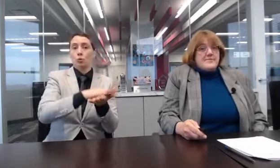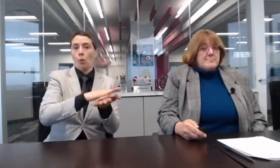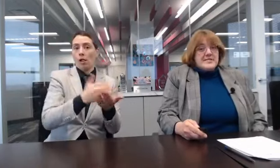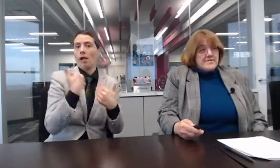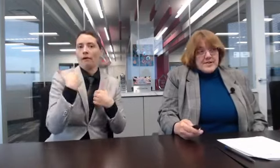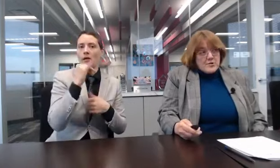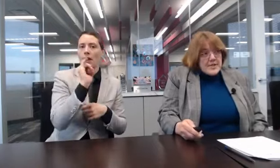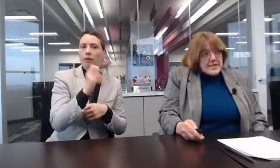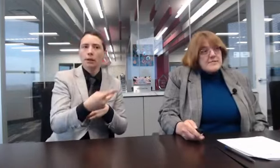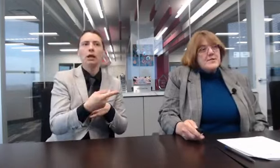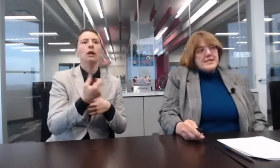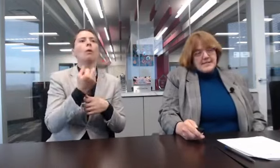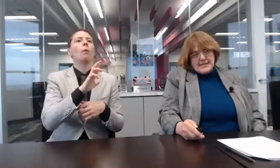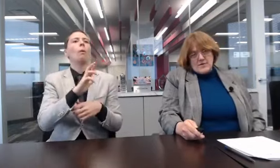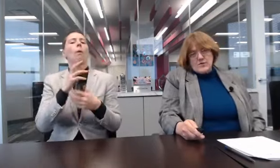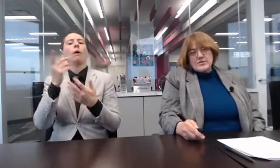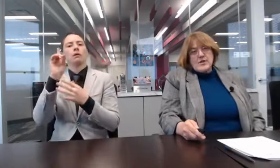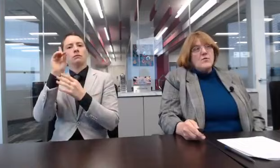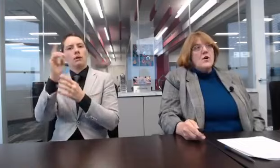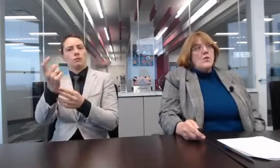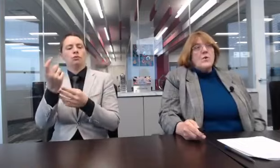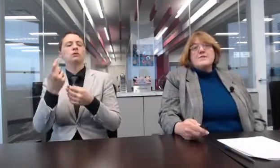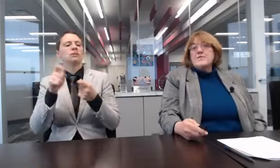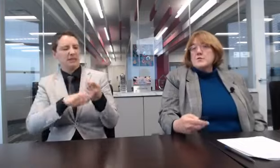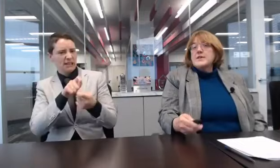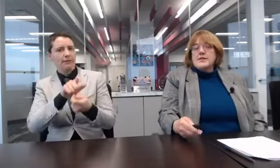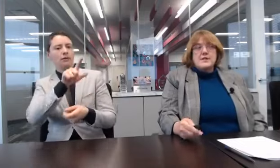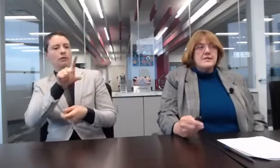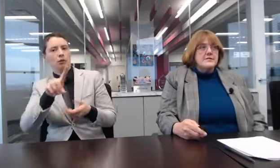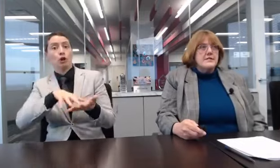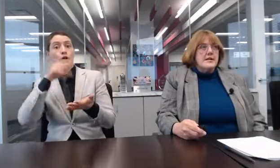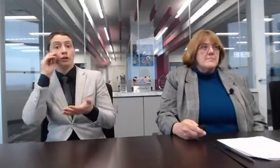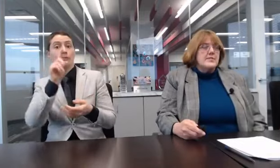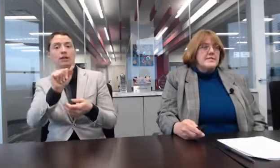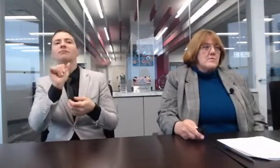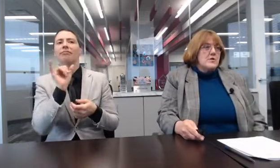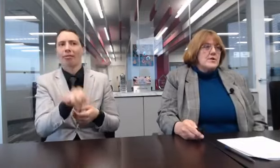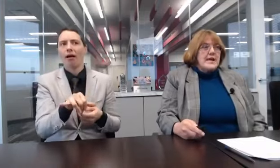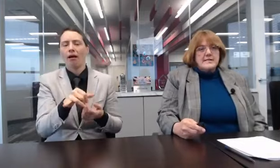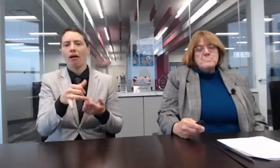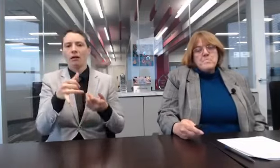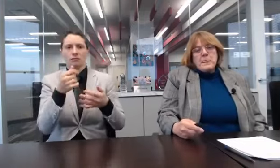of a specific learning disability, that's also one of those areas that they will look at.